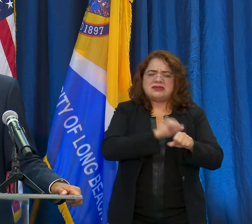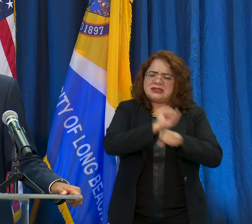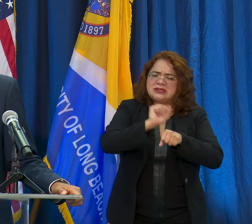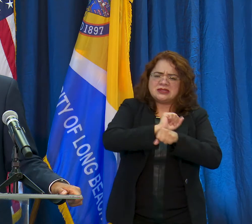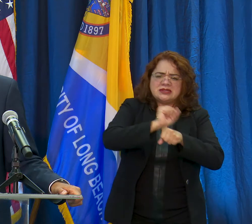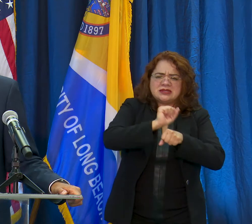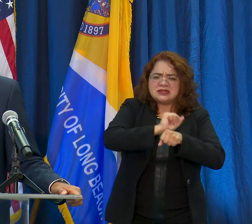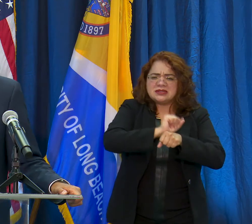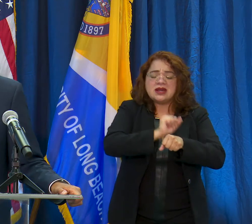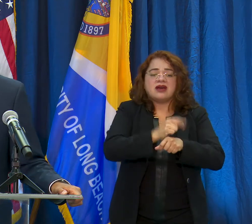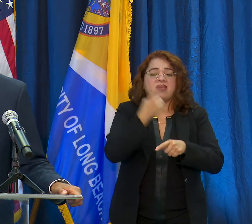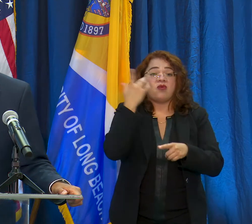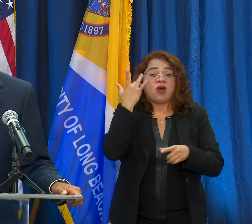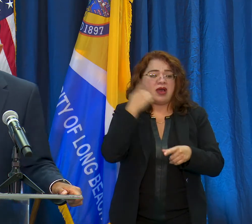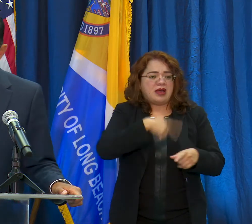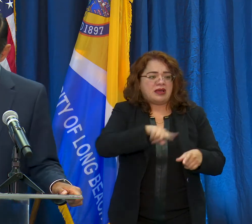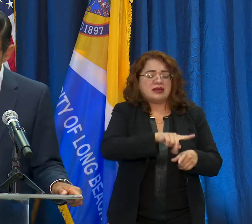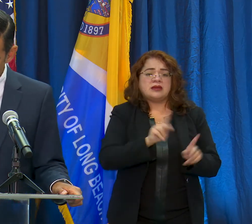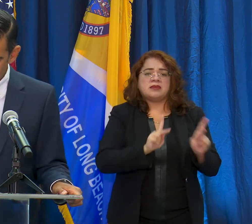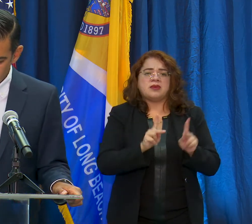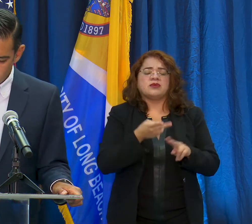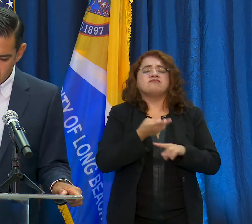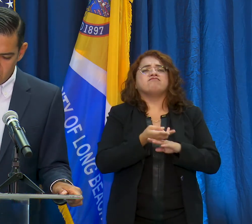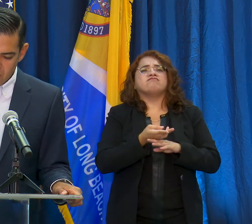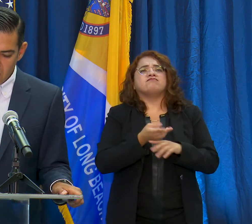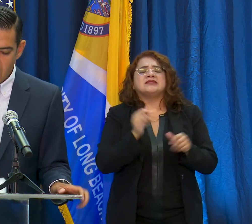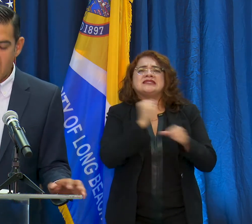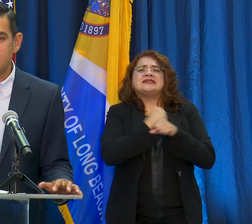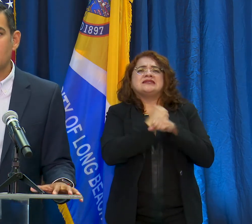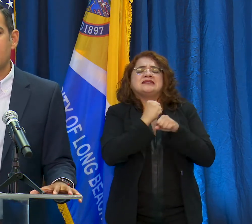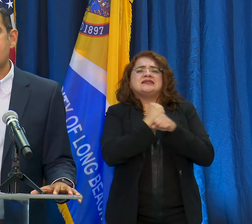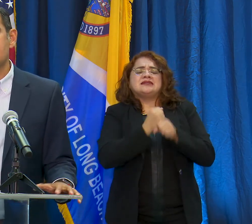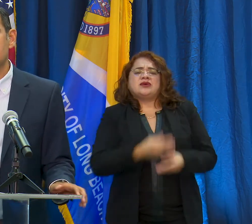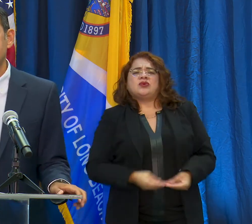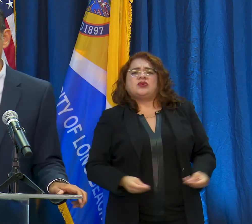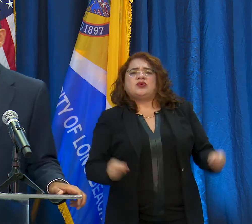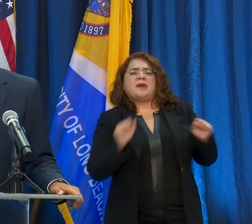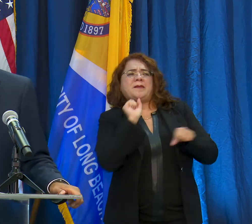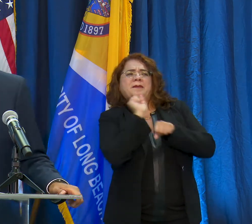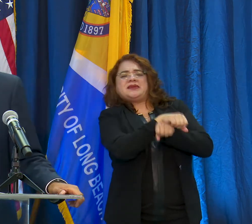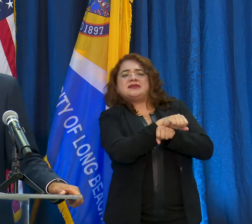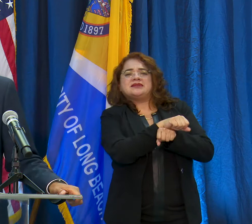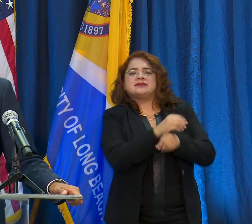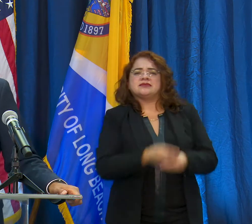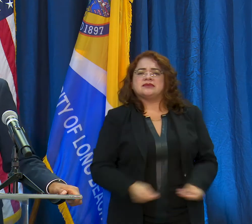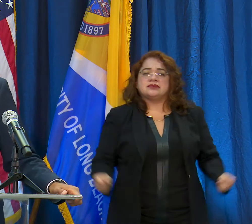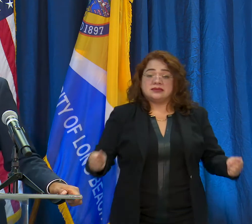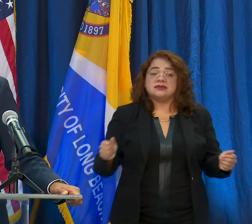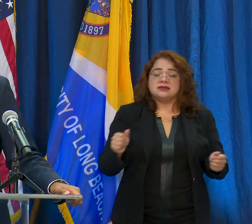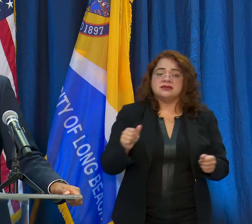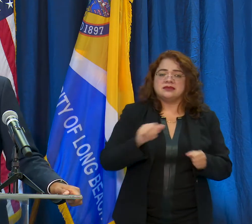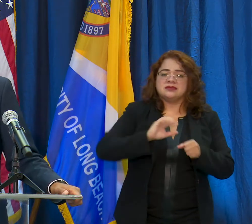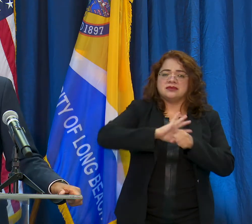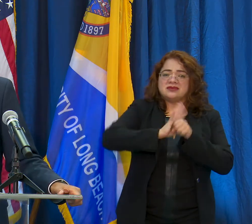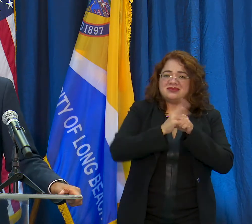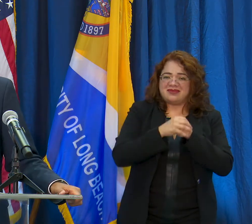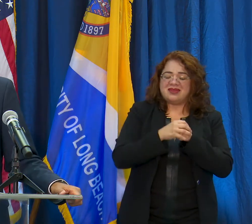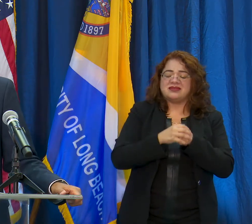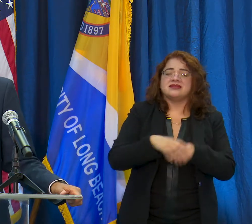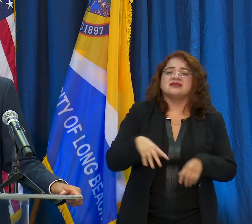against this virus. I know that together we can work to make our city more safe and